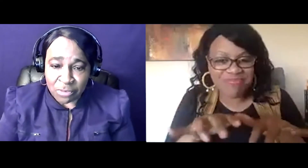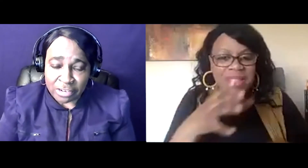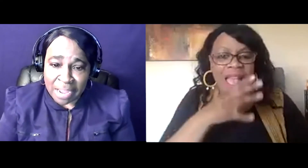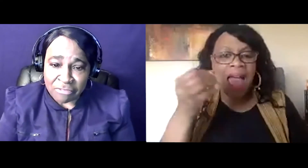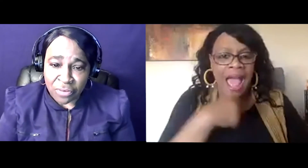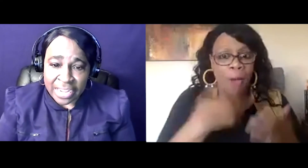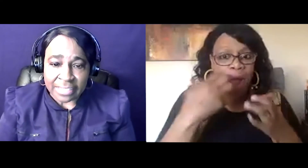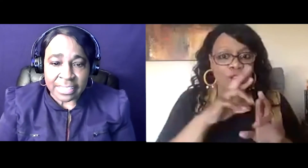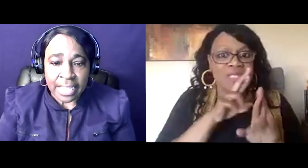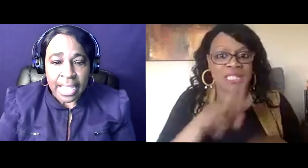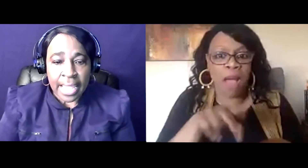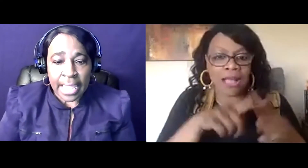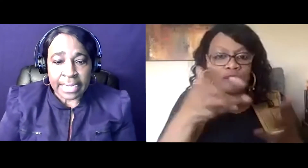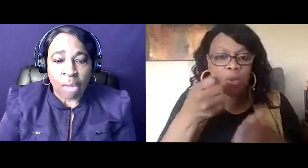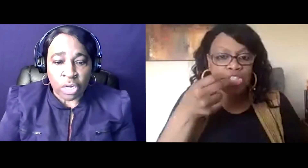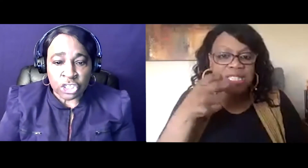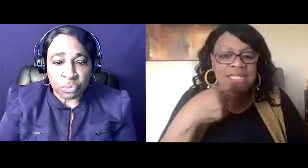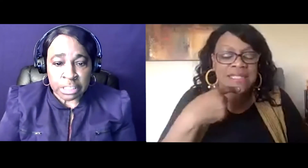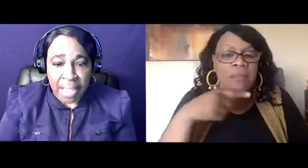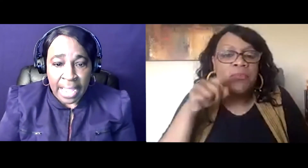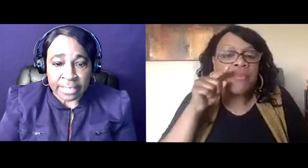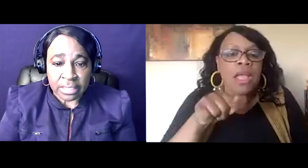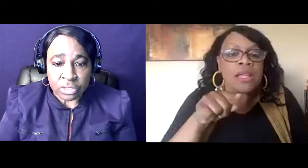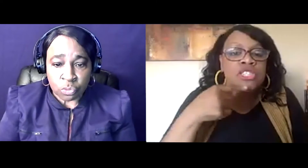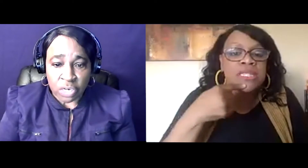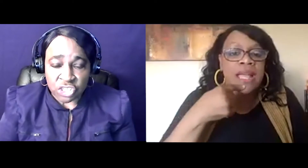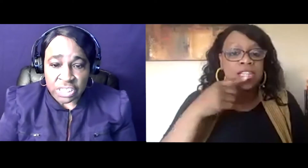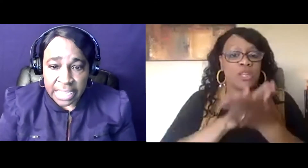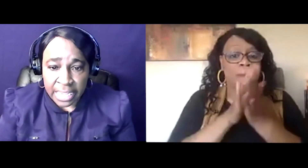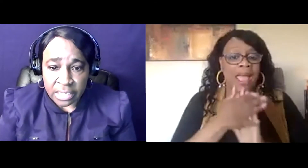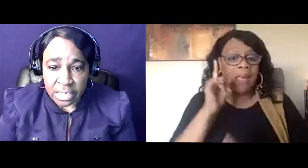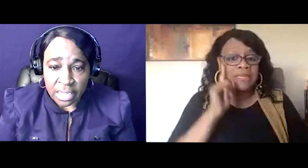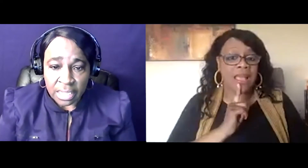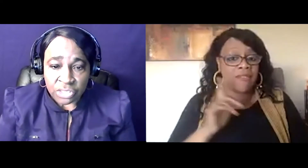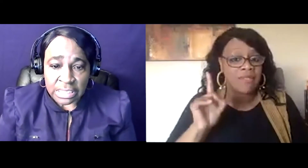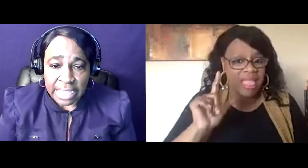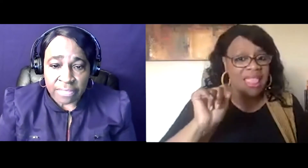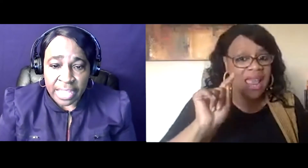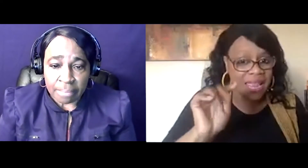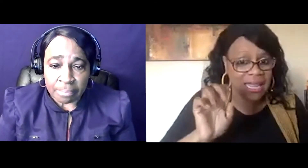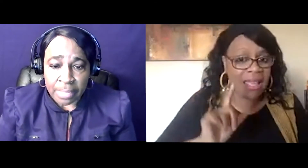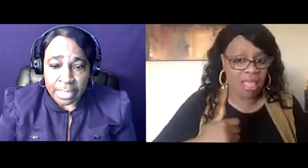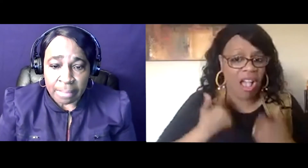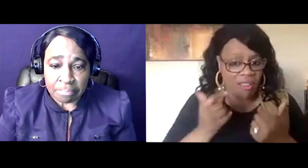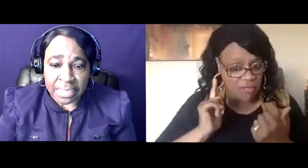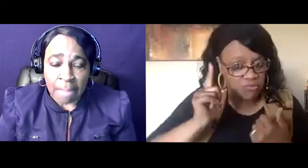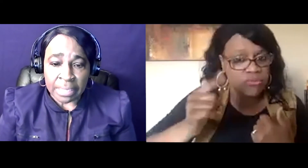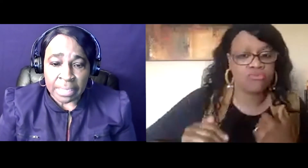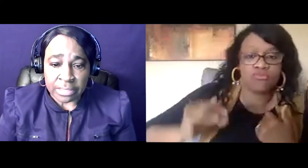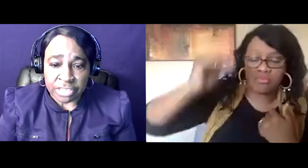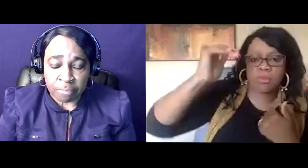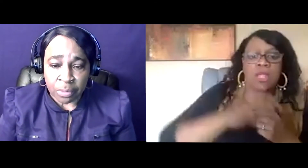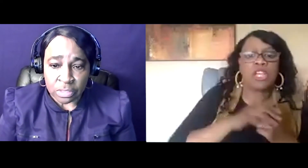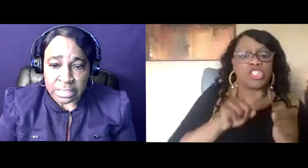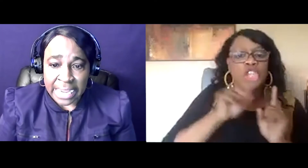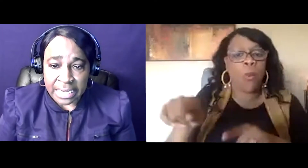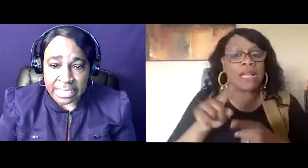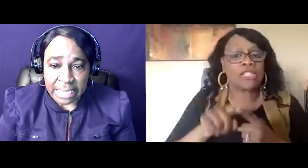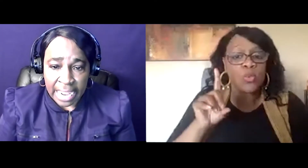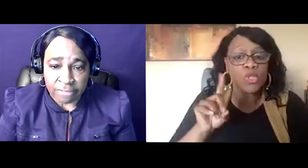from one of my friends and I wanted to respond to what she said. She said that becoming a Deaf person late in life--